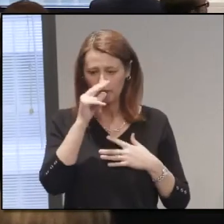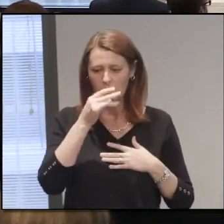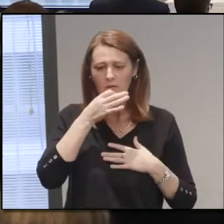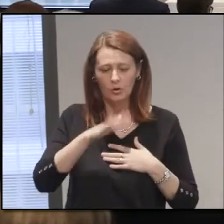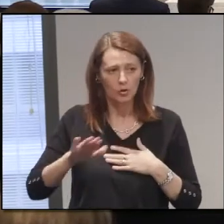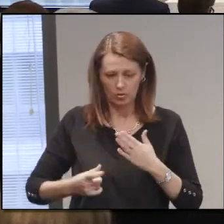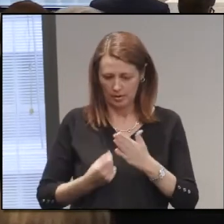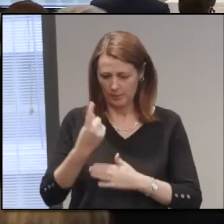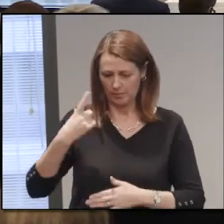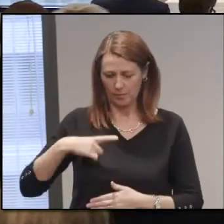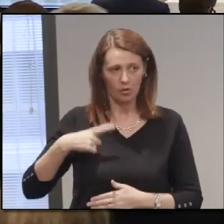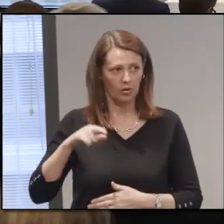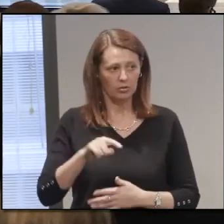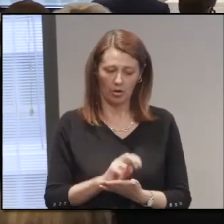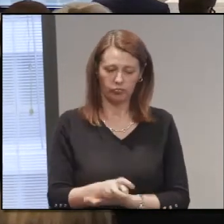because they're generally rolling around on the floor,